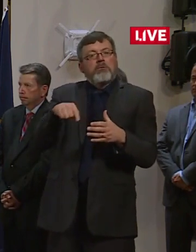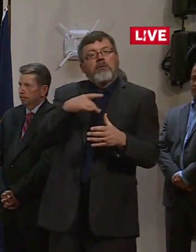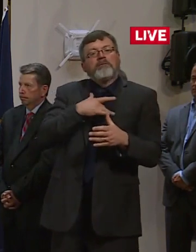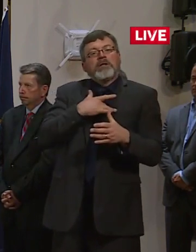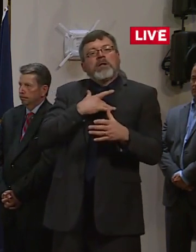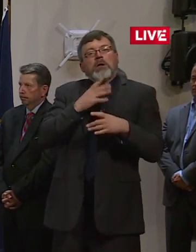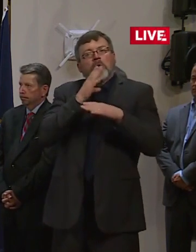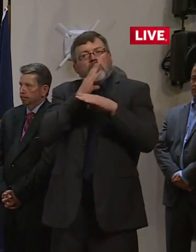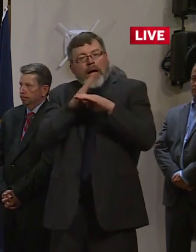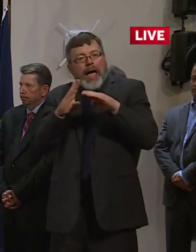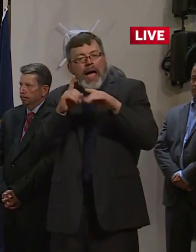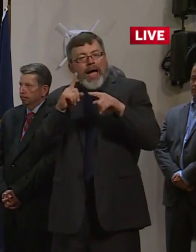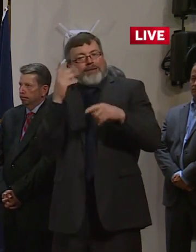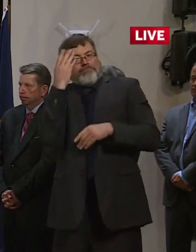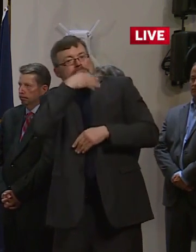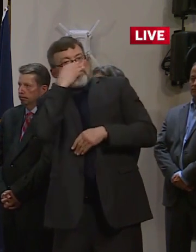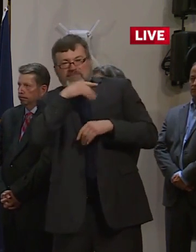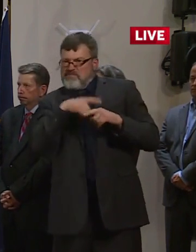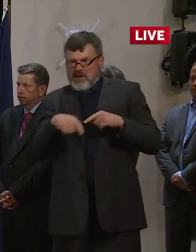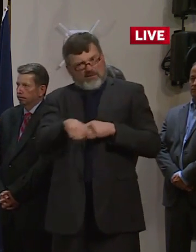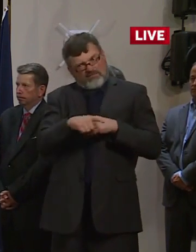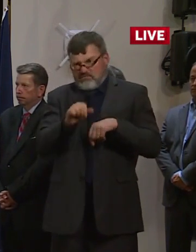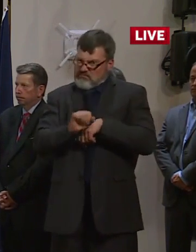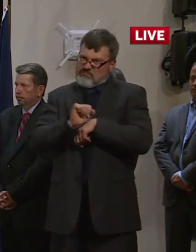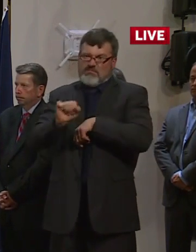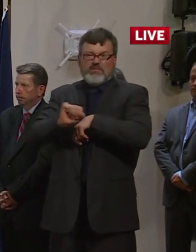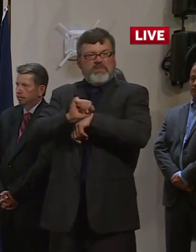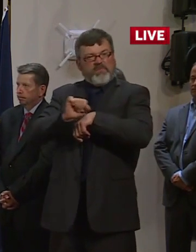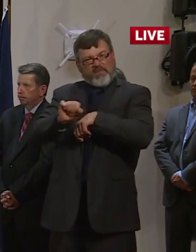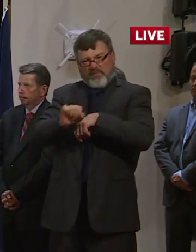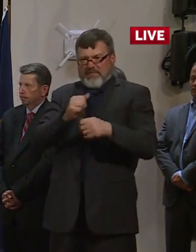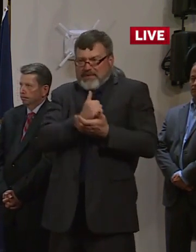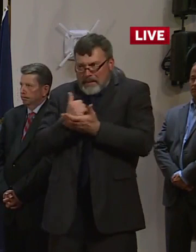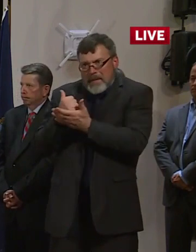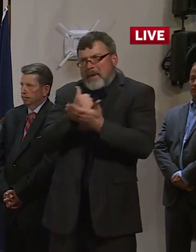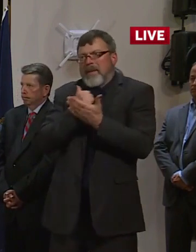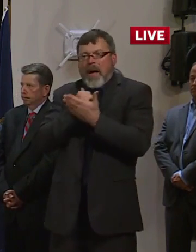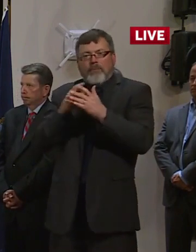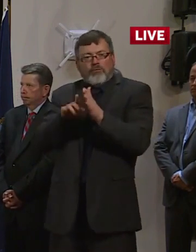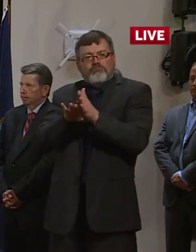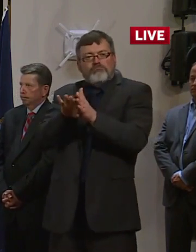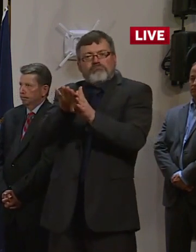THE STAFF IN MY OFFICE ALSO QUIETLY BUT EFFECTIVELY HELPED